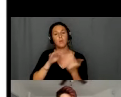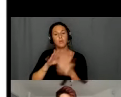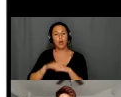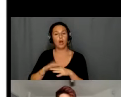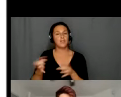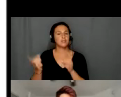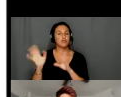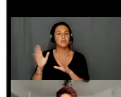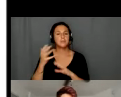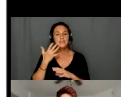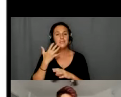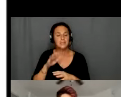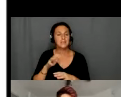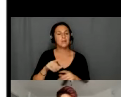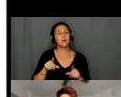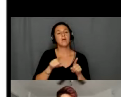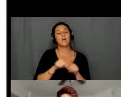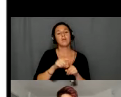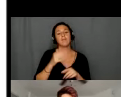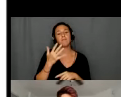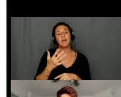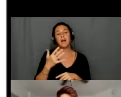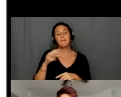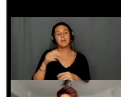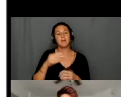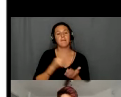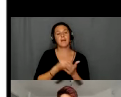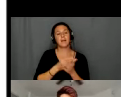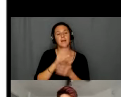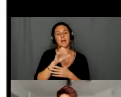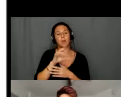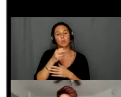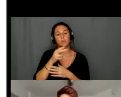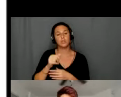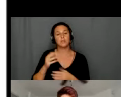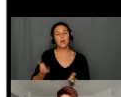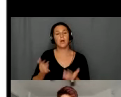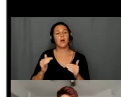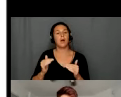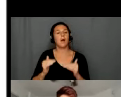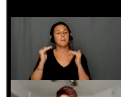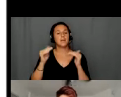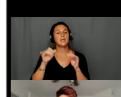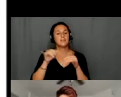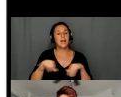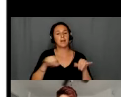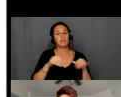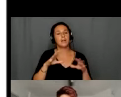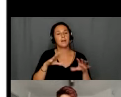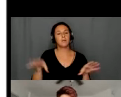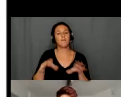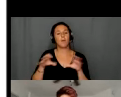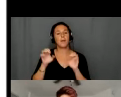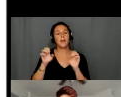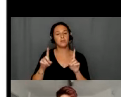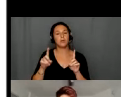Five, funding Cal OSHA to update standards and perform educational and enforcement activities